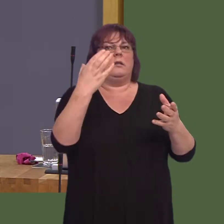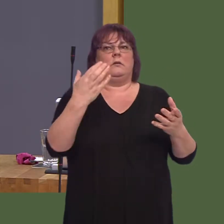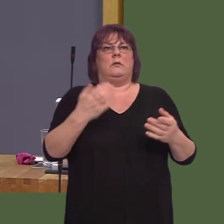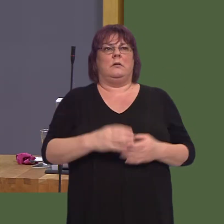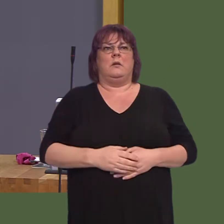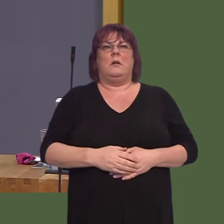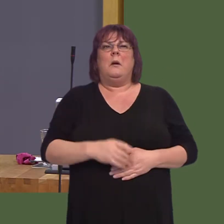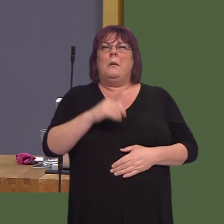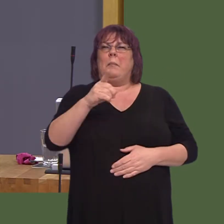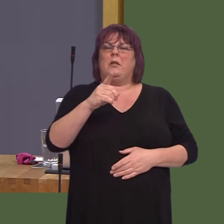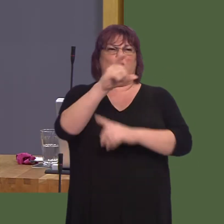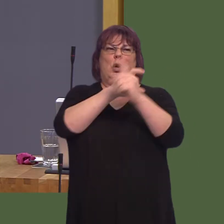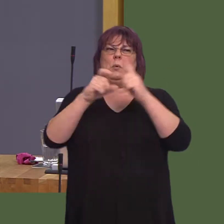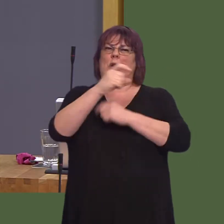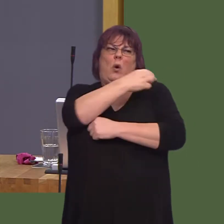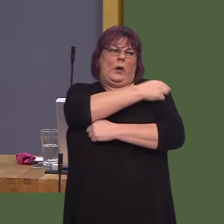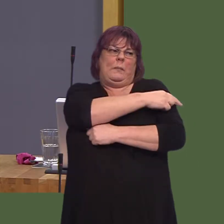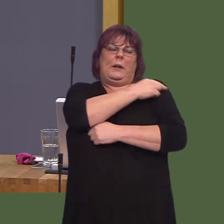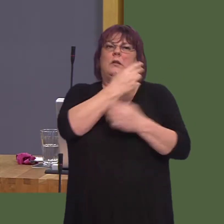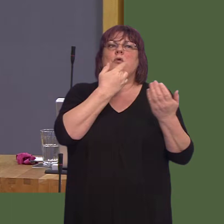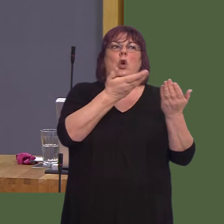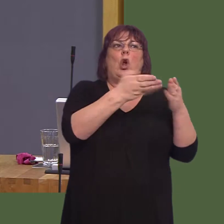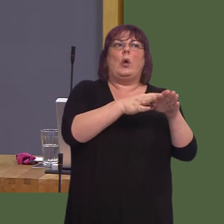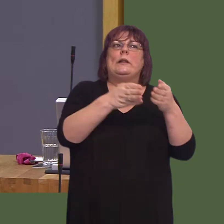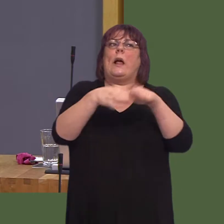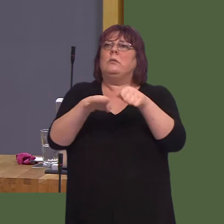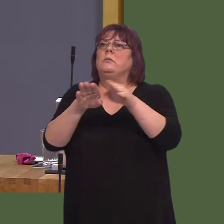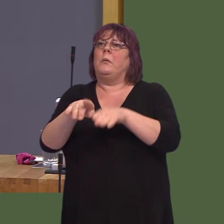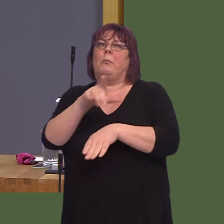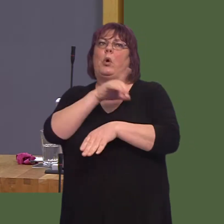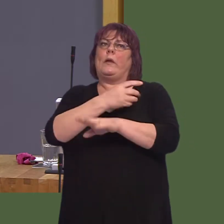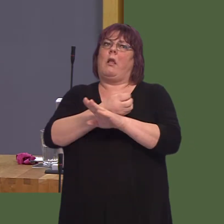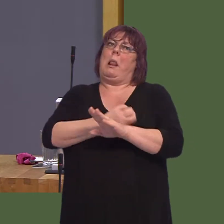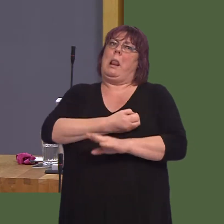Shutting down community hospitals was once a Labour Government's policy, and it has led